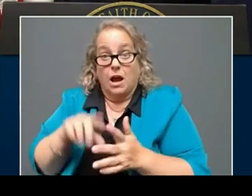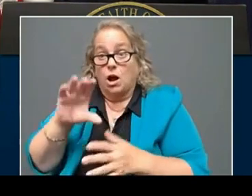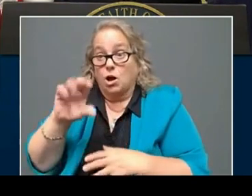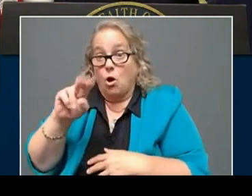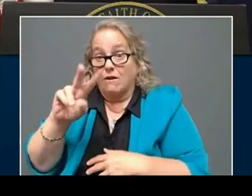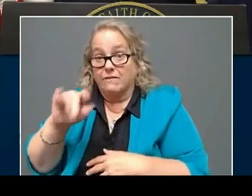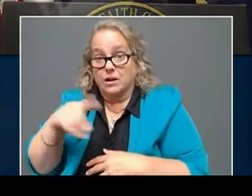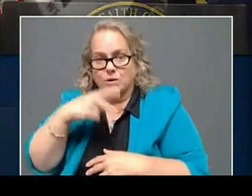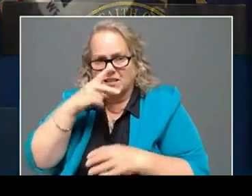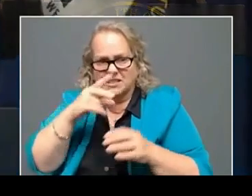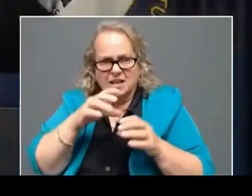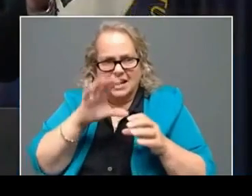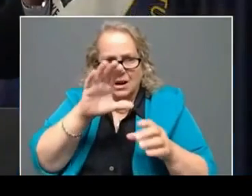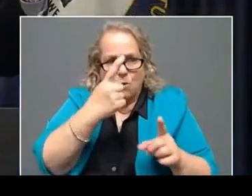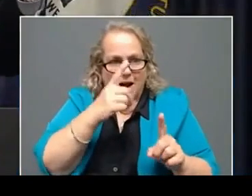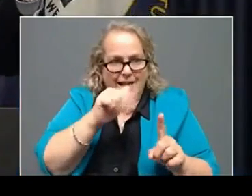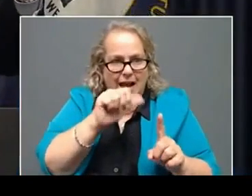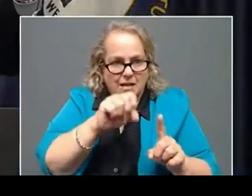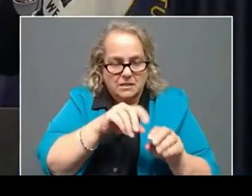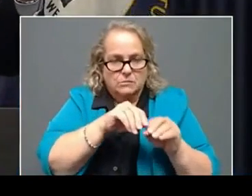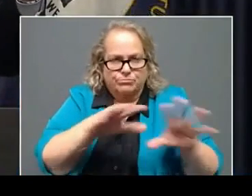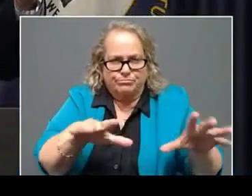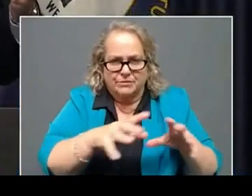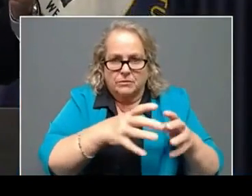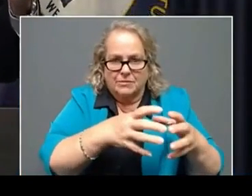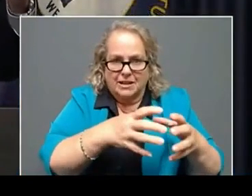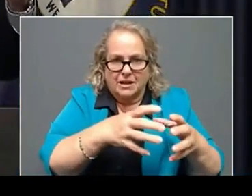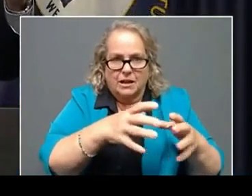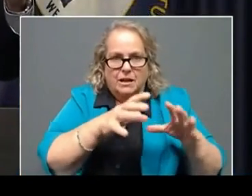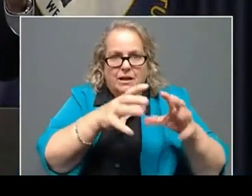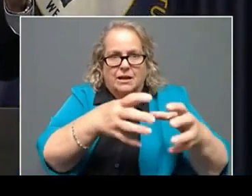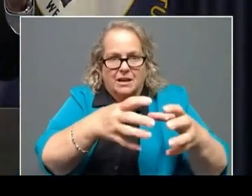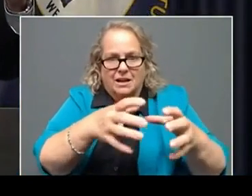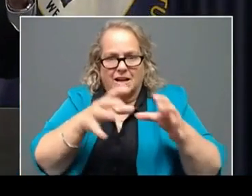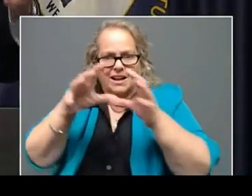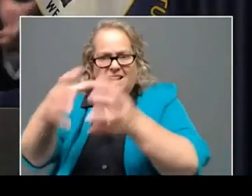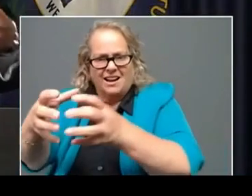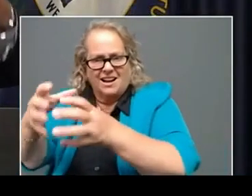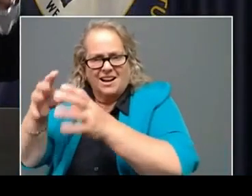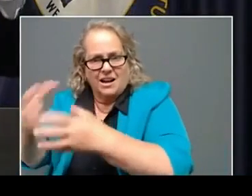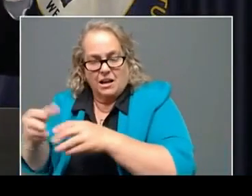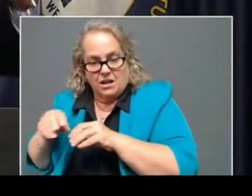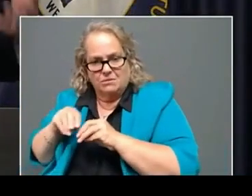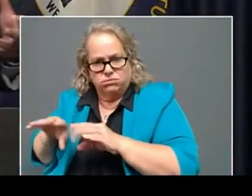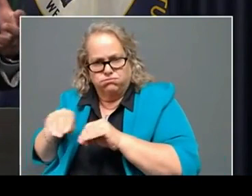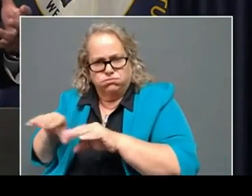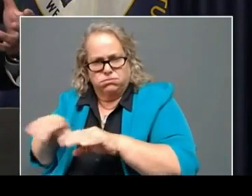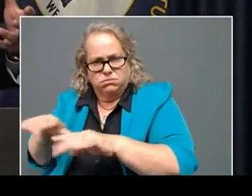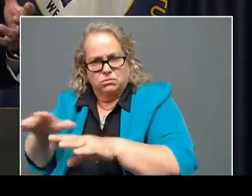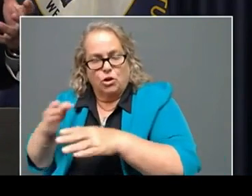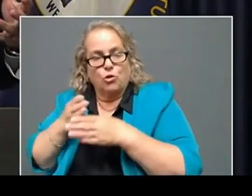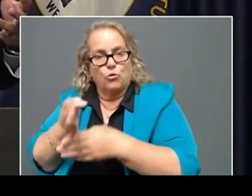case um rapidly spread through events through a place where people were